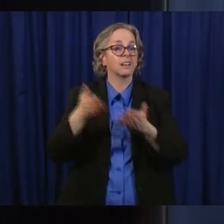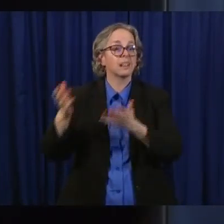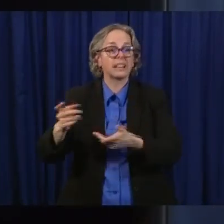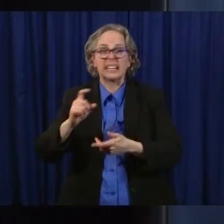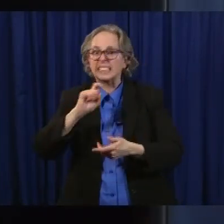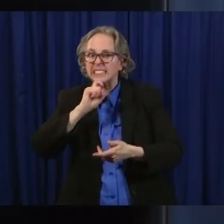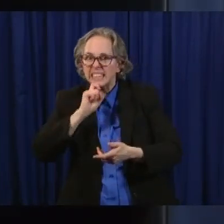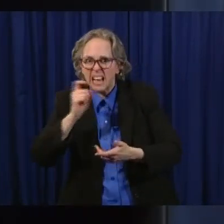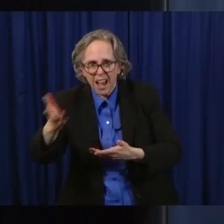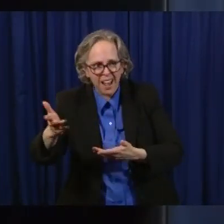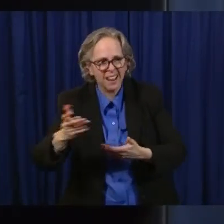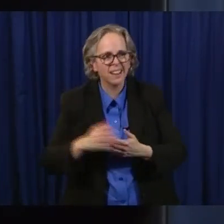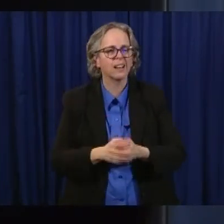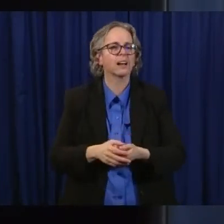OR A SINK SURFACE.